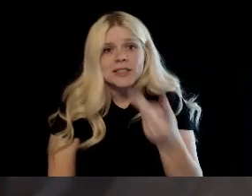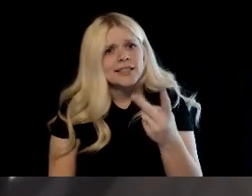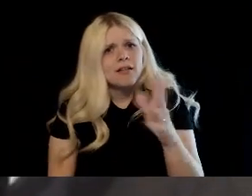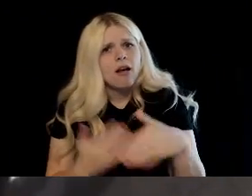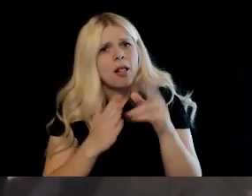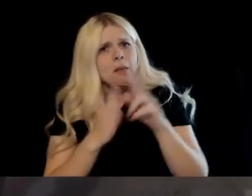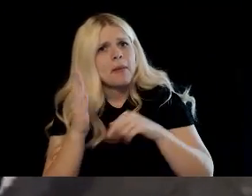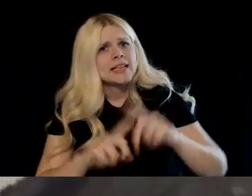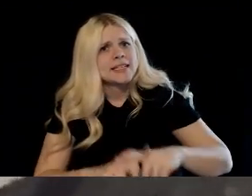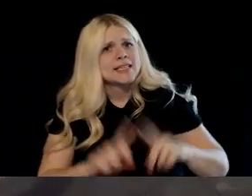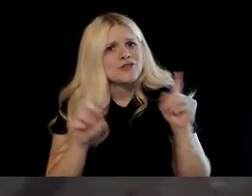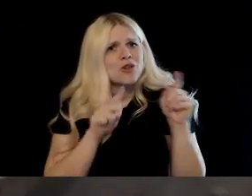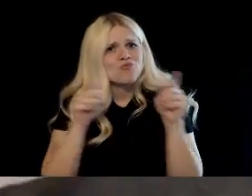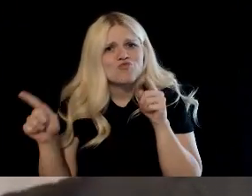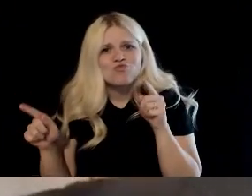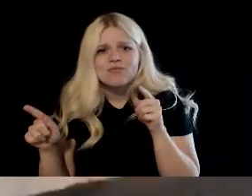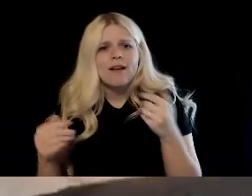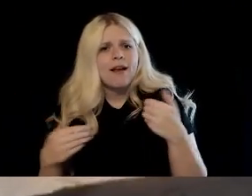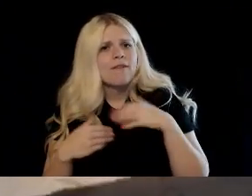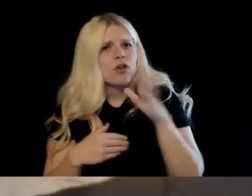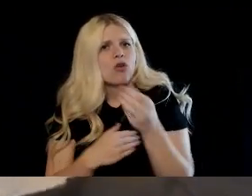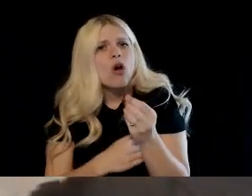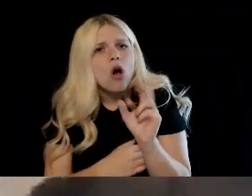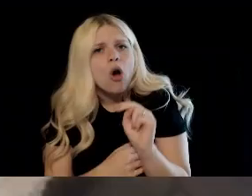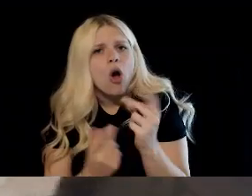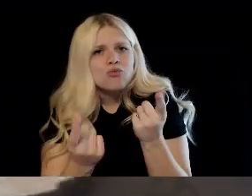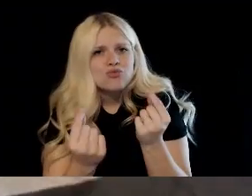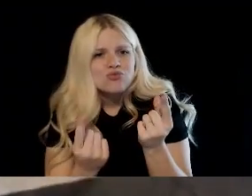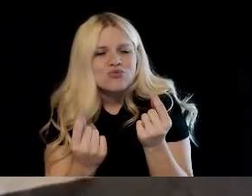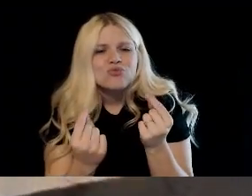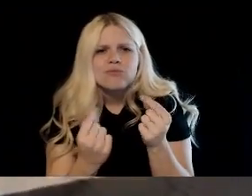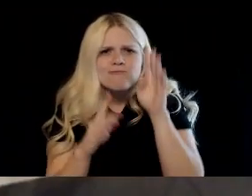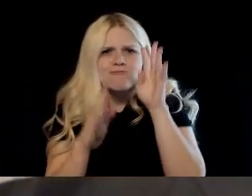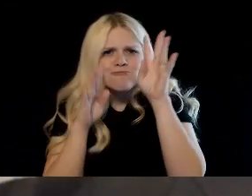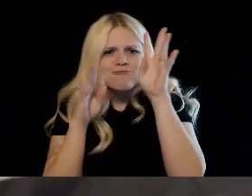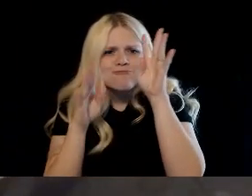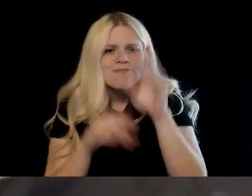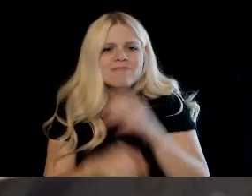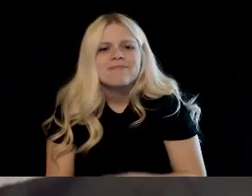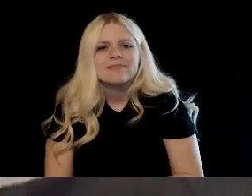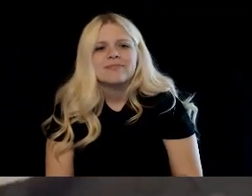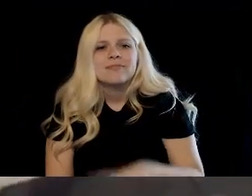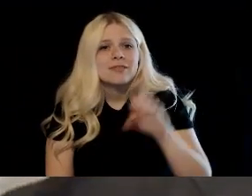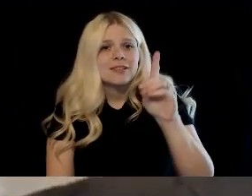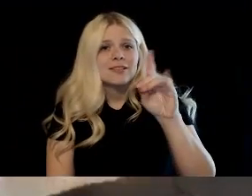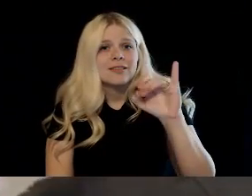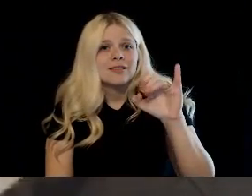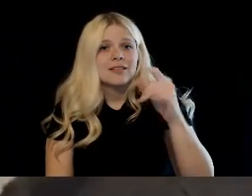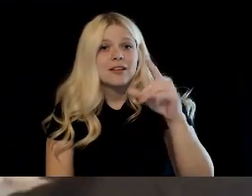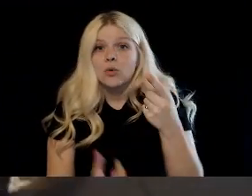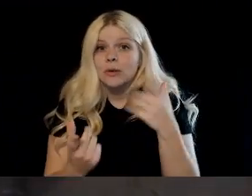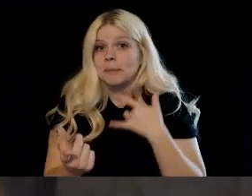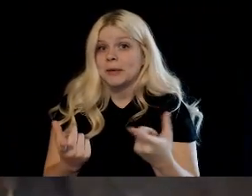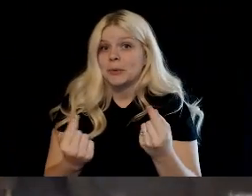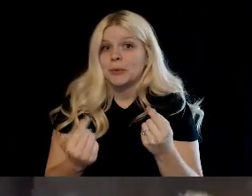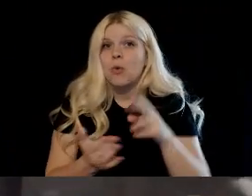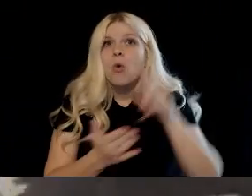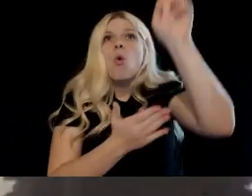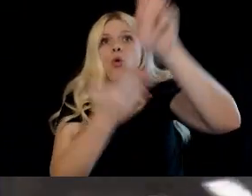own signature moves, and their own preferences. So Diego is known to paint kind of straight up and down, or side to side. He's much more of a linear artist.